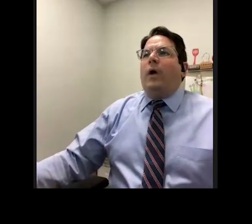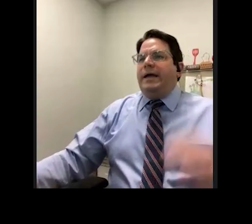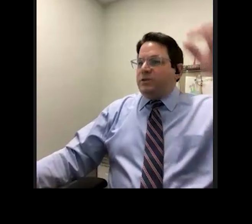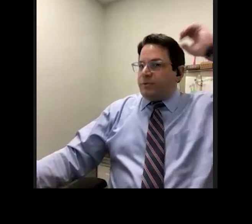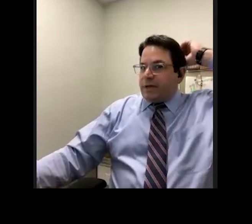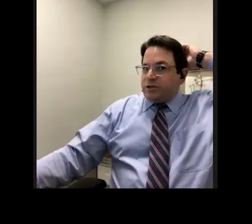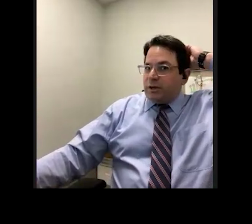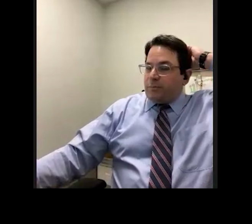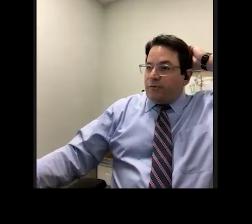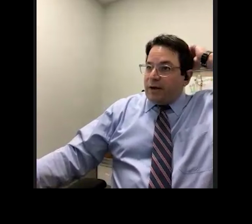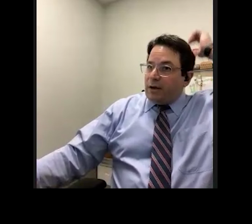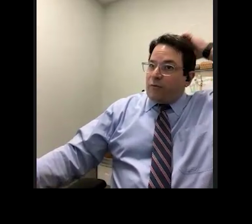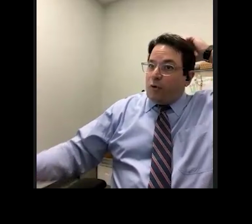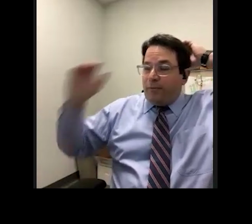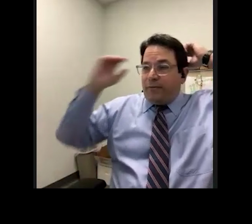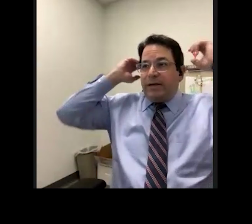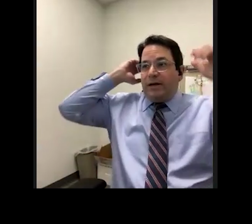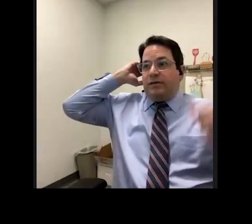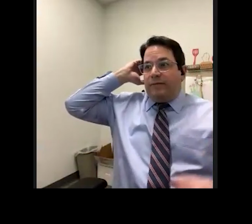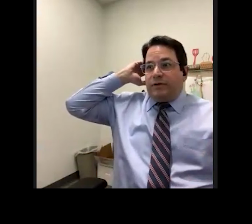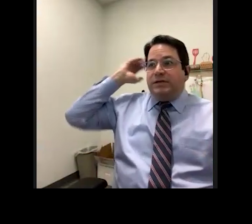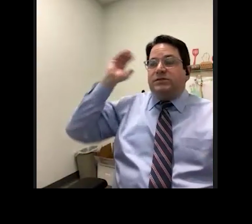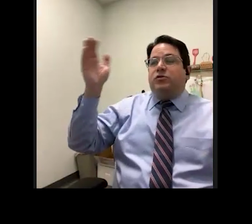One way to potentially prevent a form of identity theft